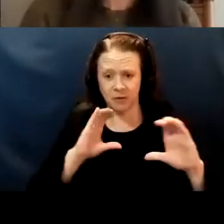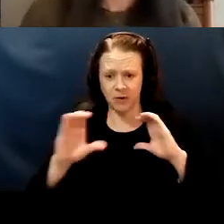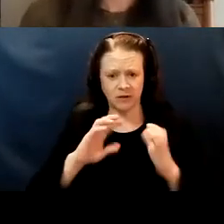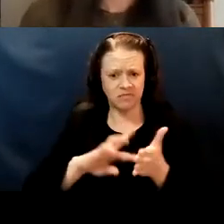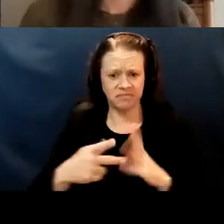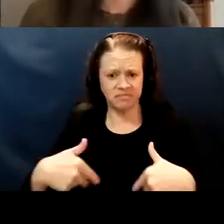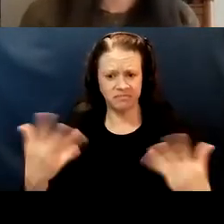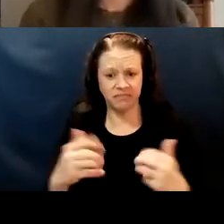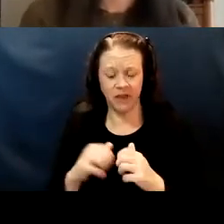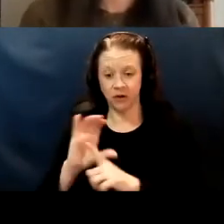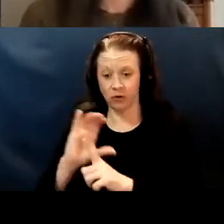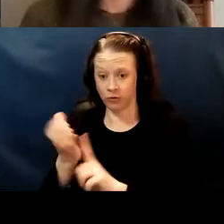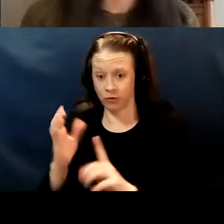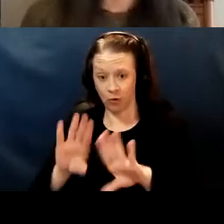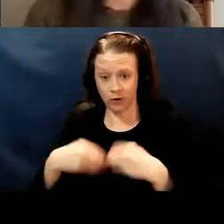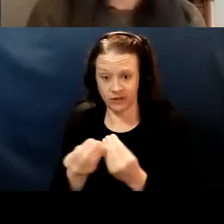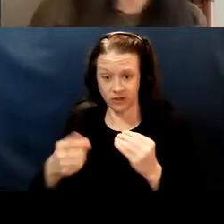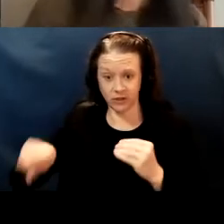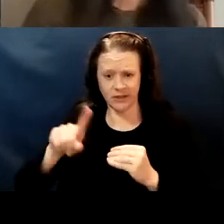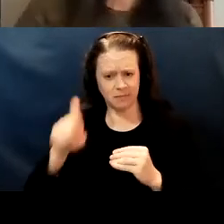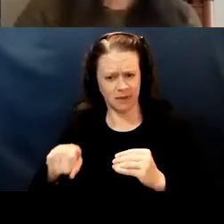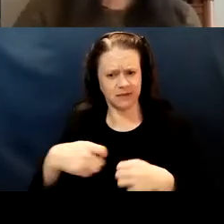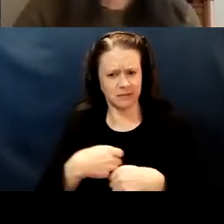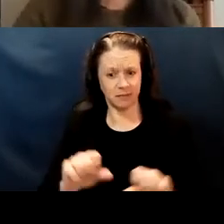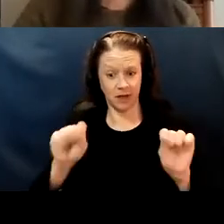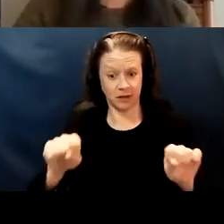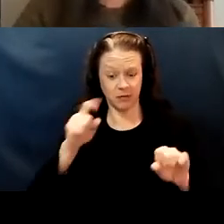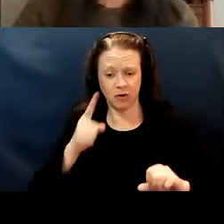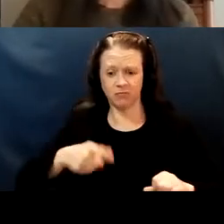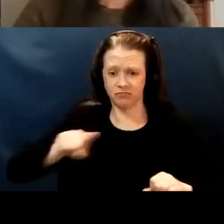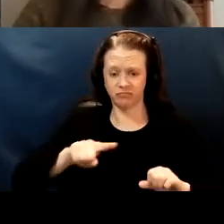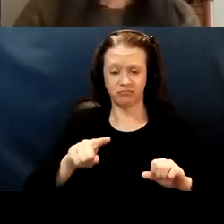organizations must make it possible for individuals with speech,